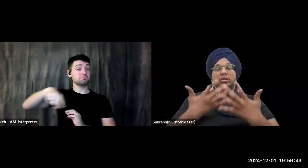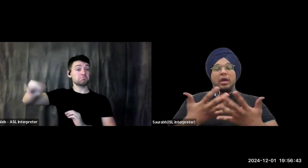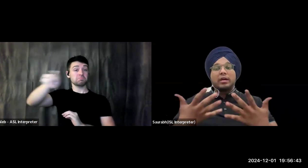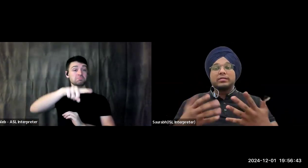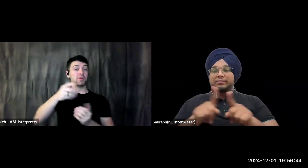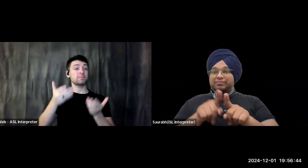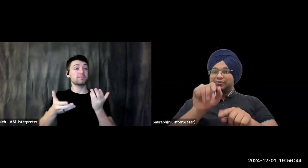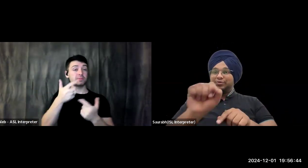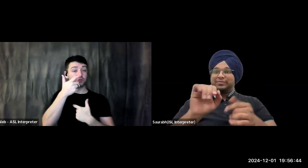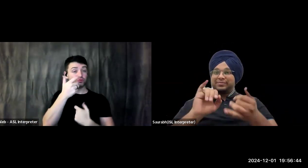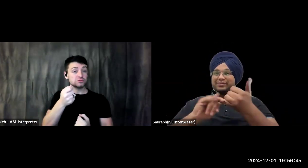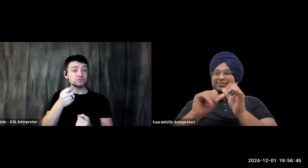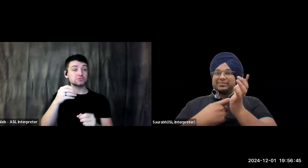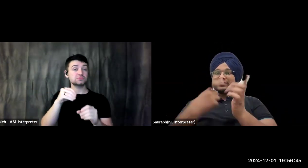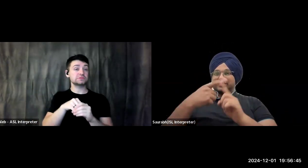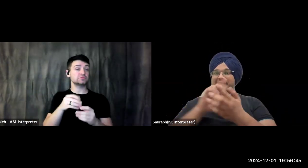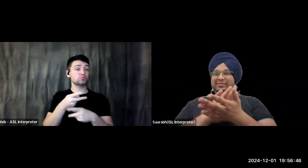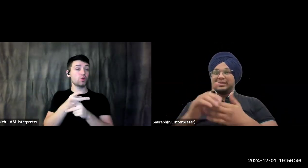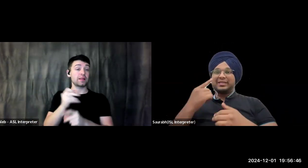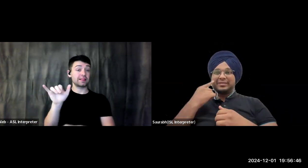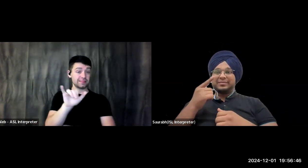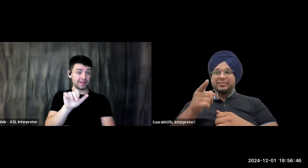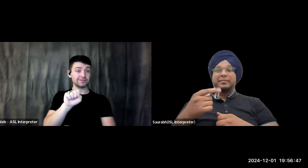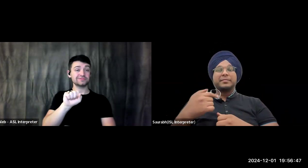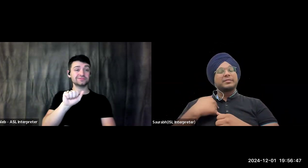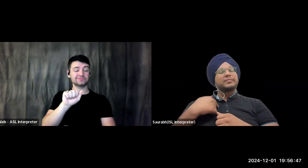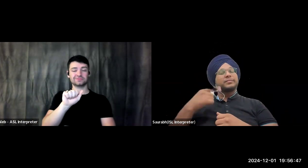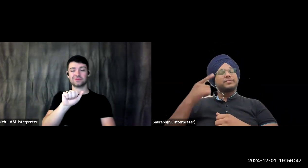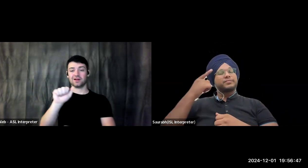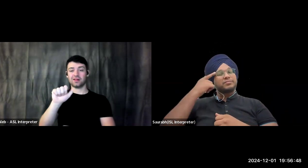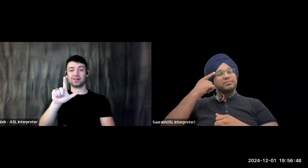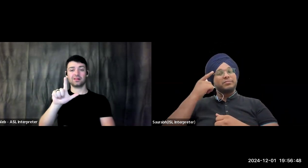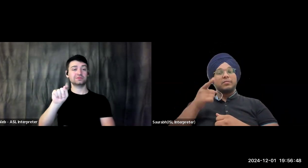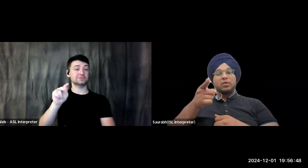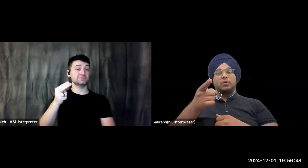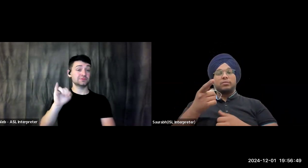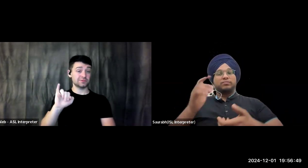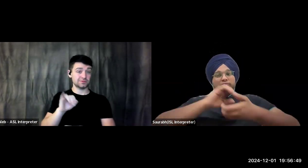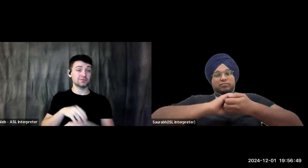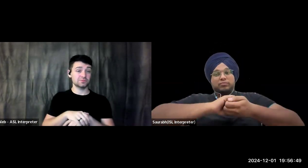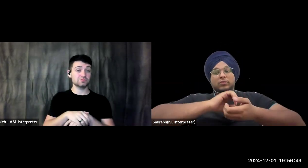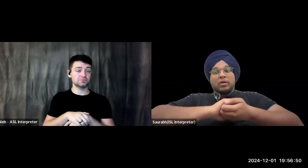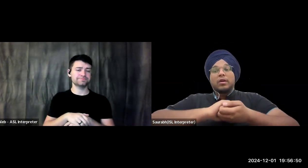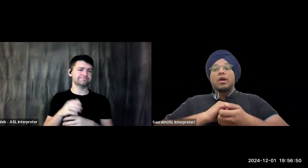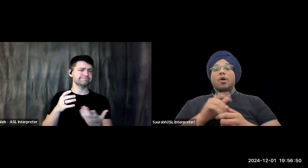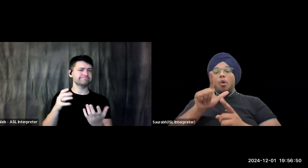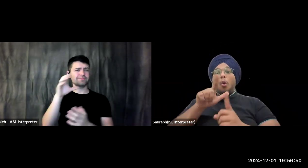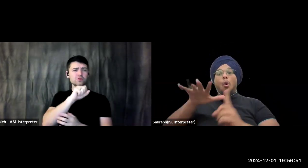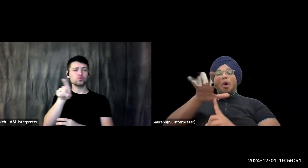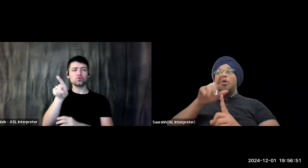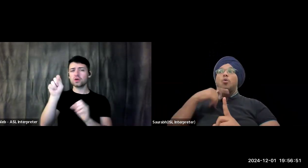I guess since you can create partnerships with vendors, local vendors over there.